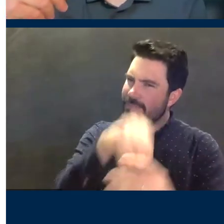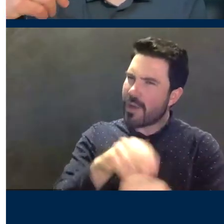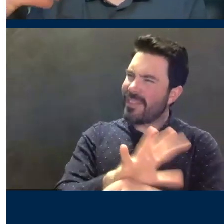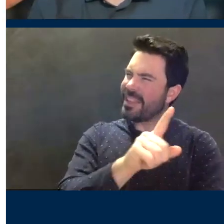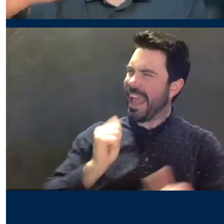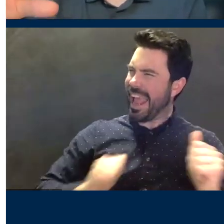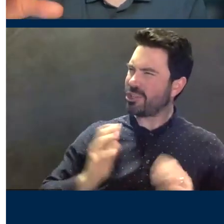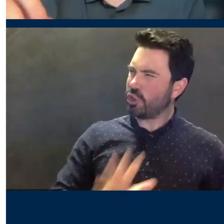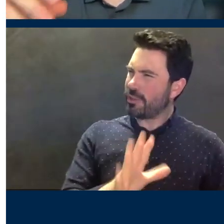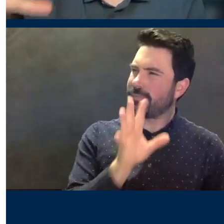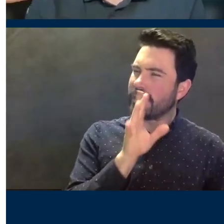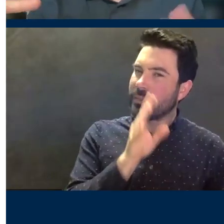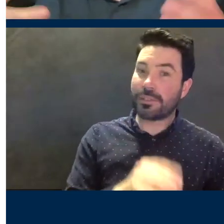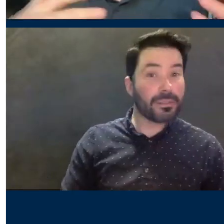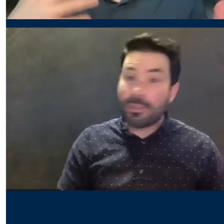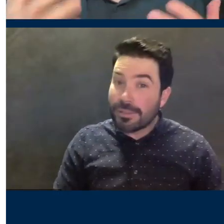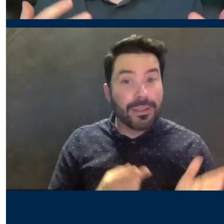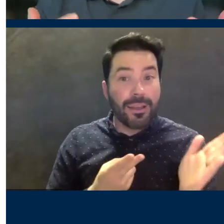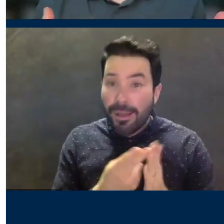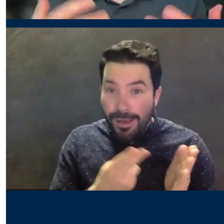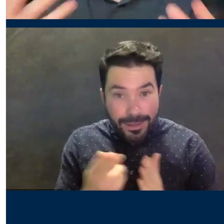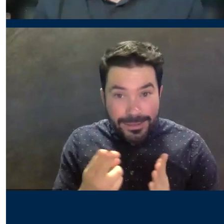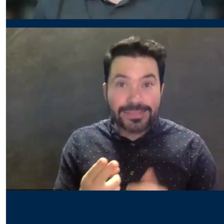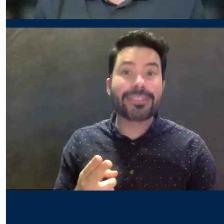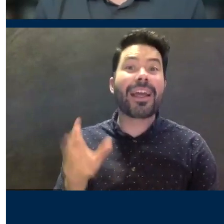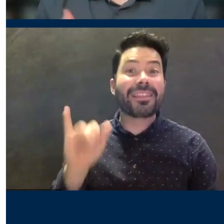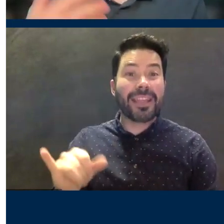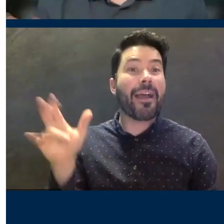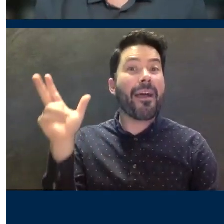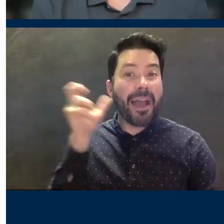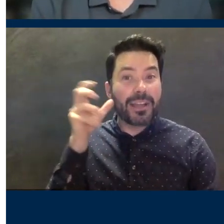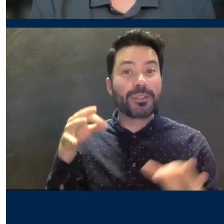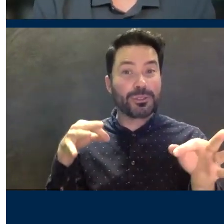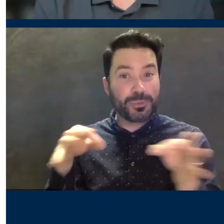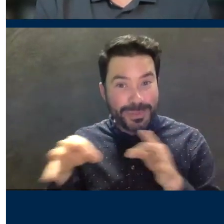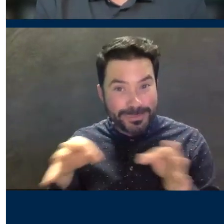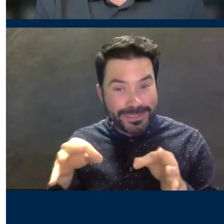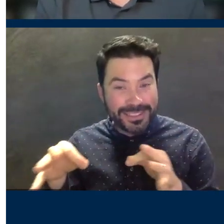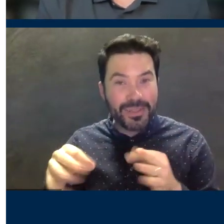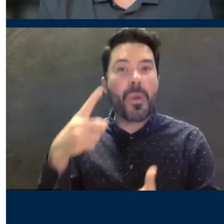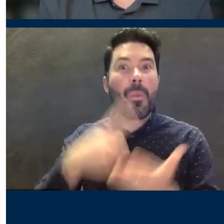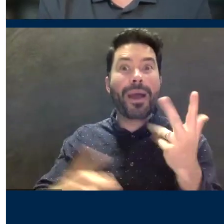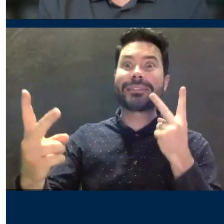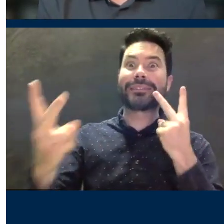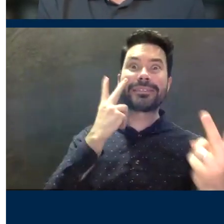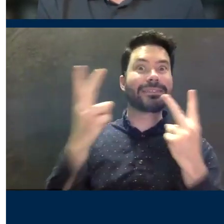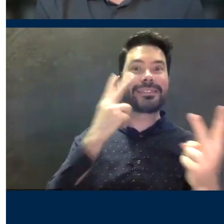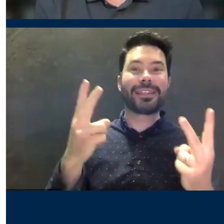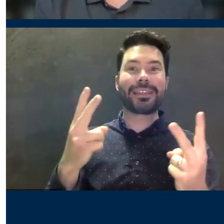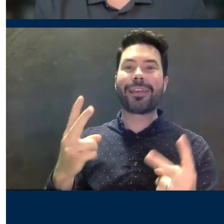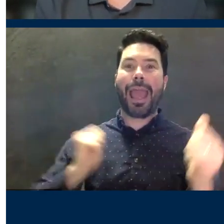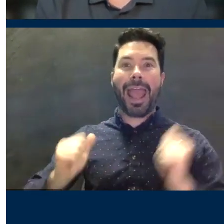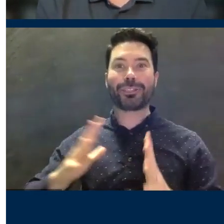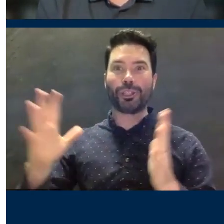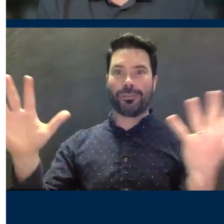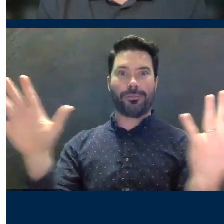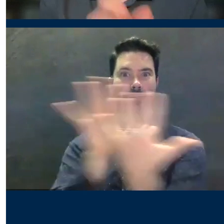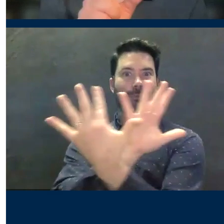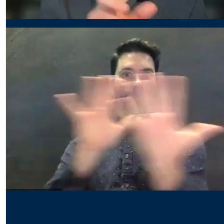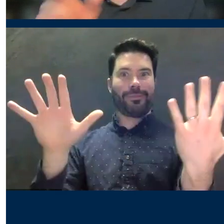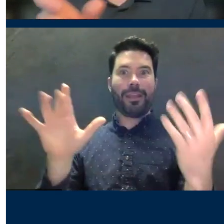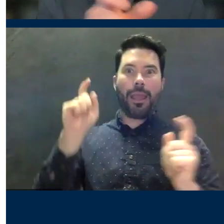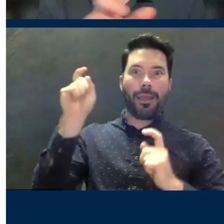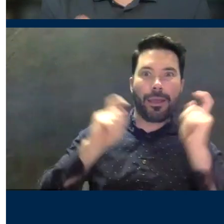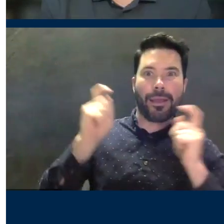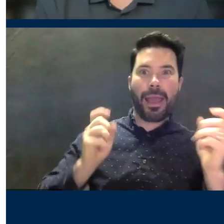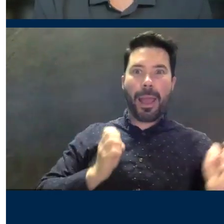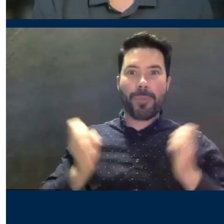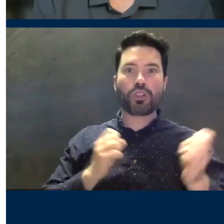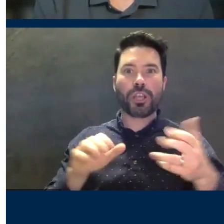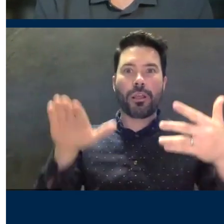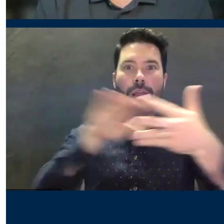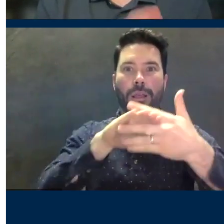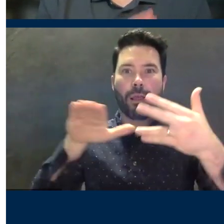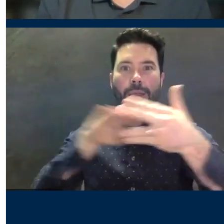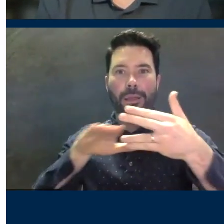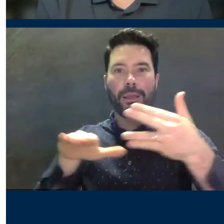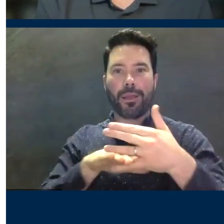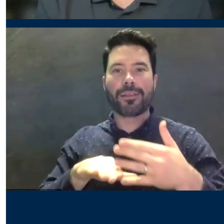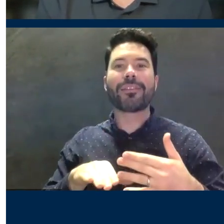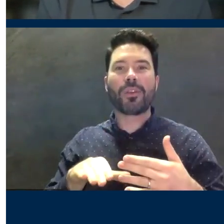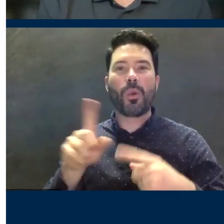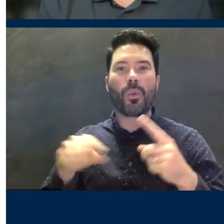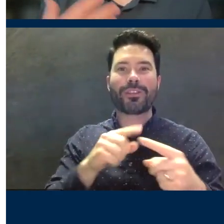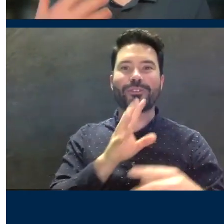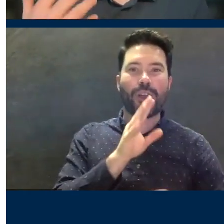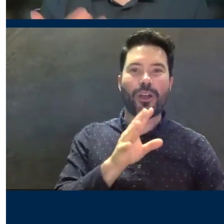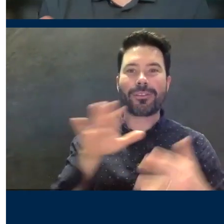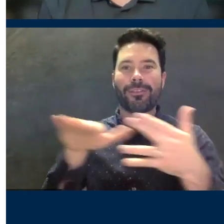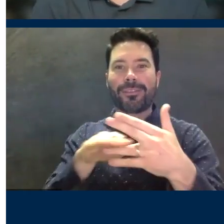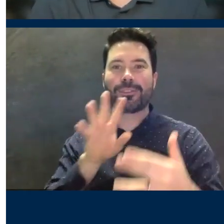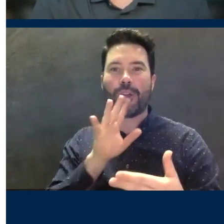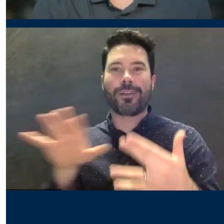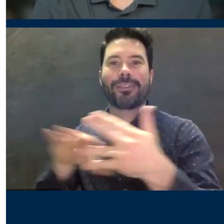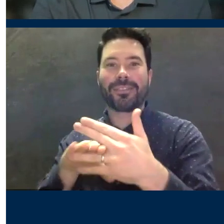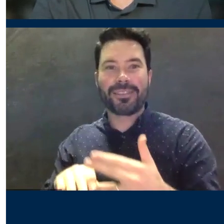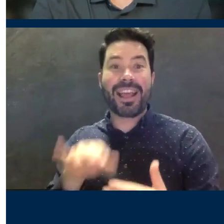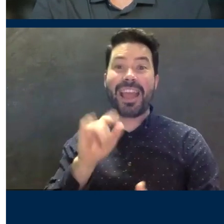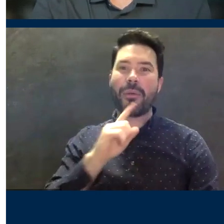But the reality is that having these audio can help describe what's being displayed, how the actors are acting, what their emotions look like, and they insert it in between statements. Really very helpful to have more inclusive, and with the audience as well.